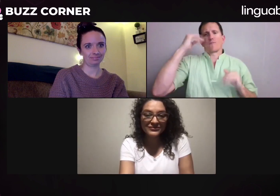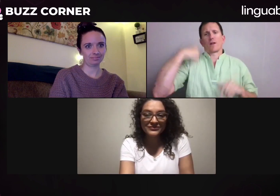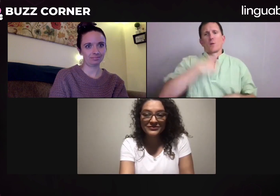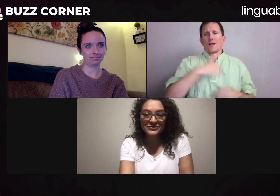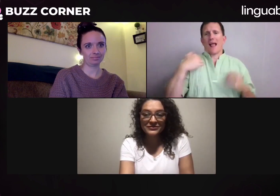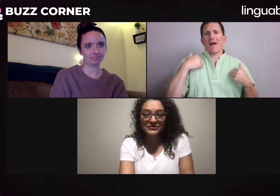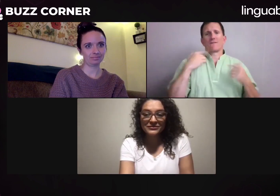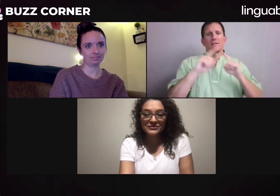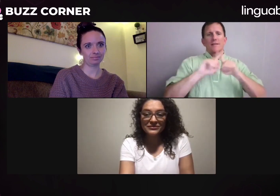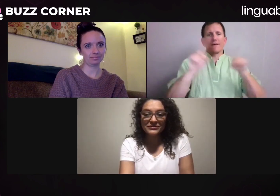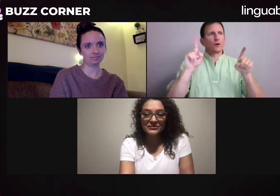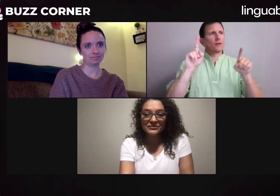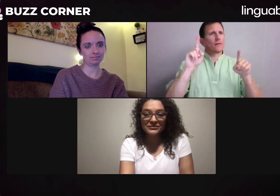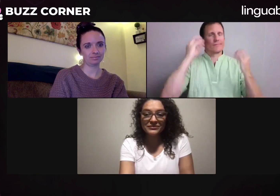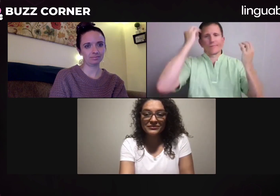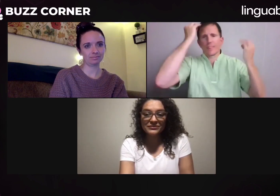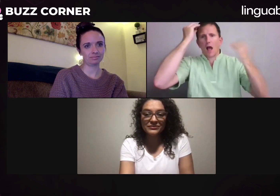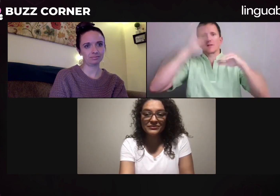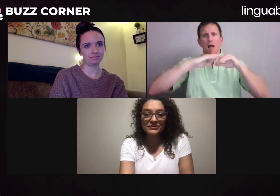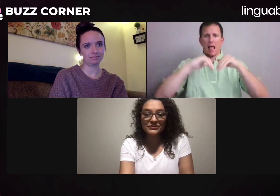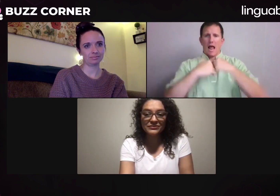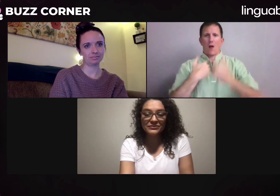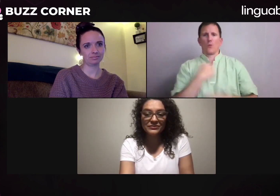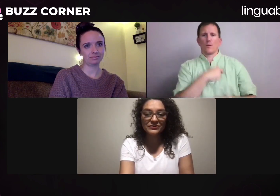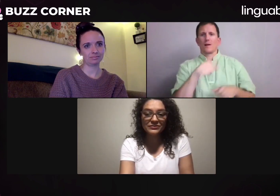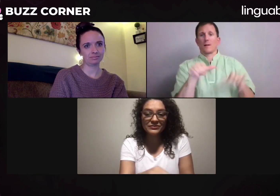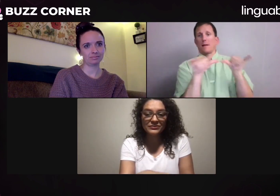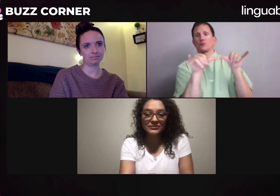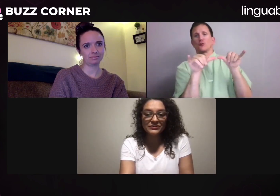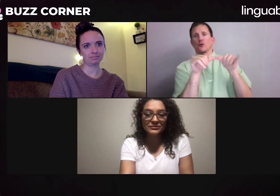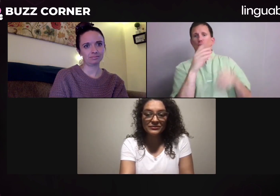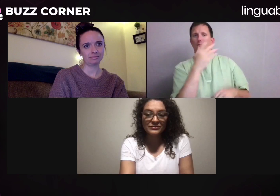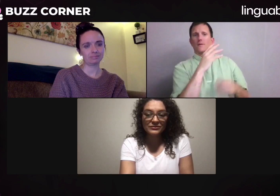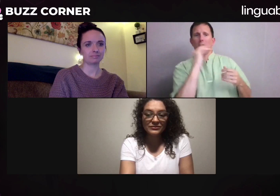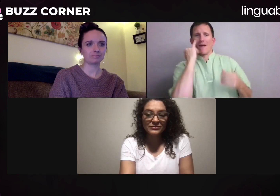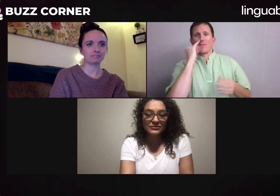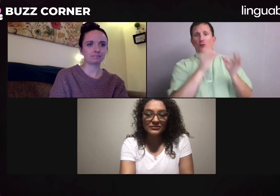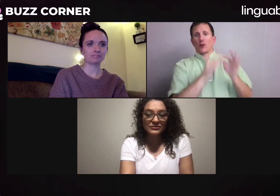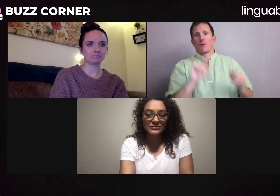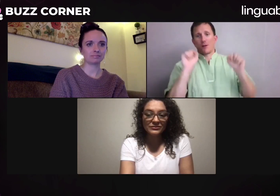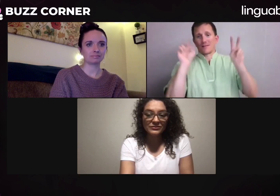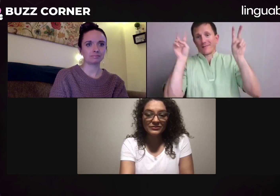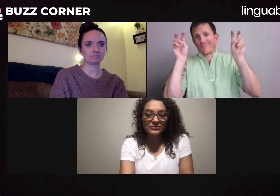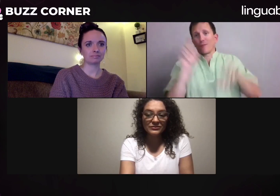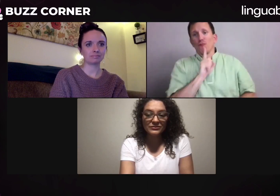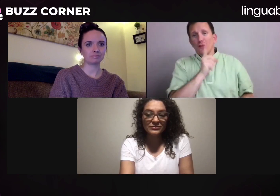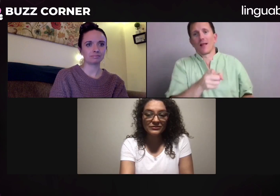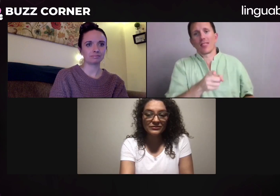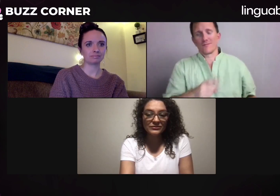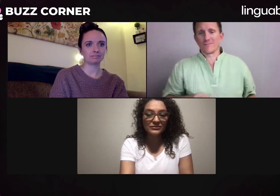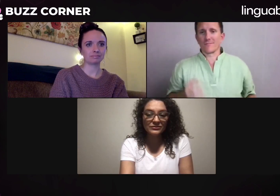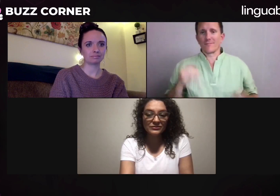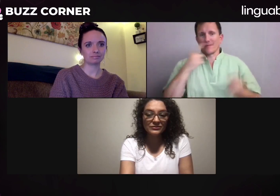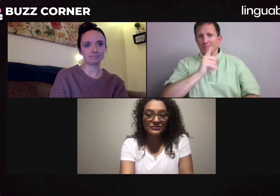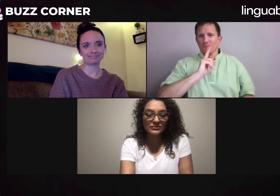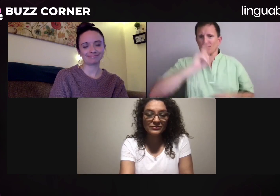There's a lot more to talk about, but I think that there is more that's given us some food for thought about how we can measure and interpreters intention